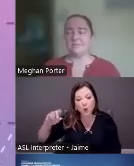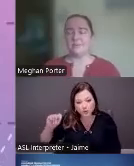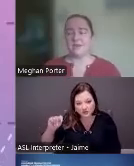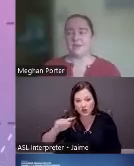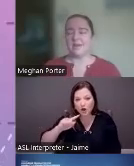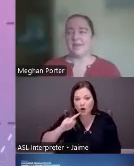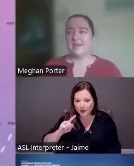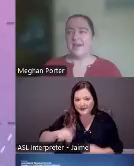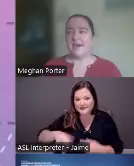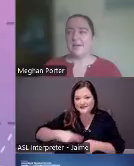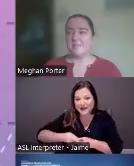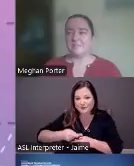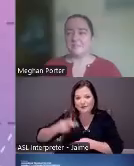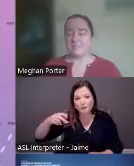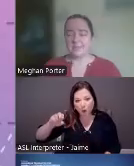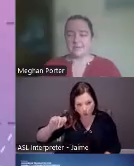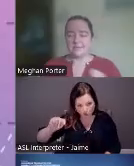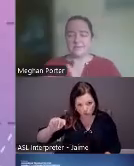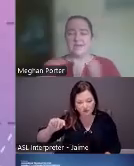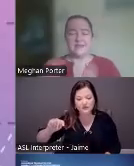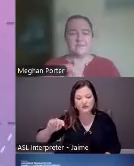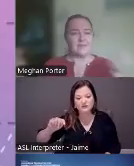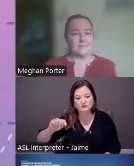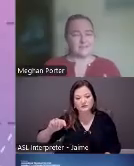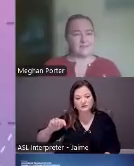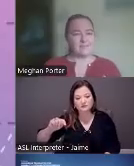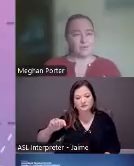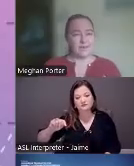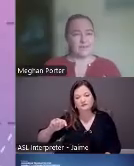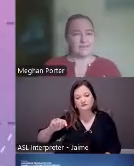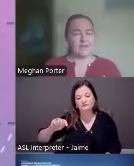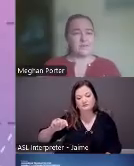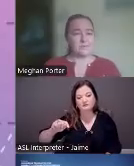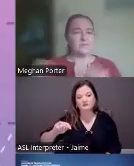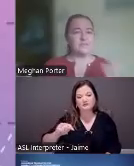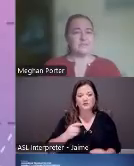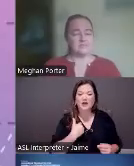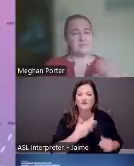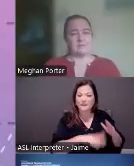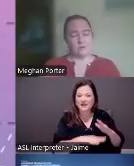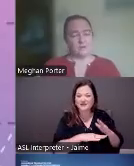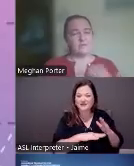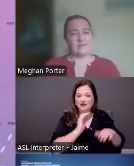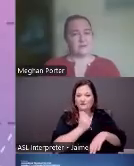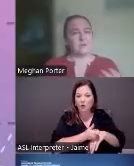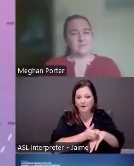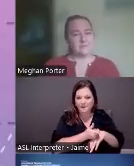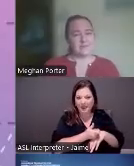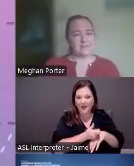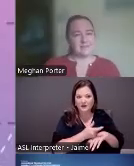where you have a basic format, and you use it over and over, basically.